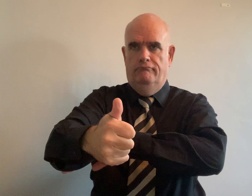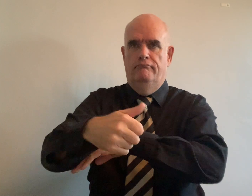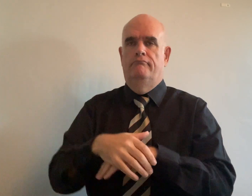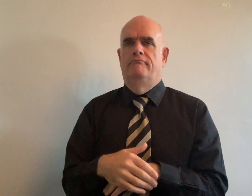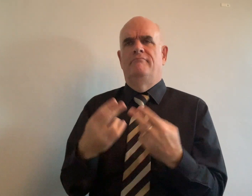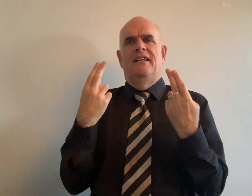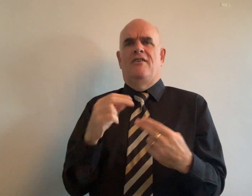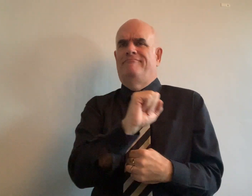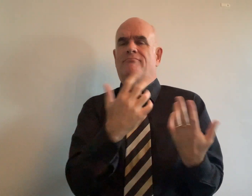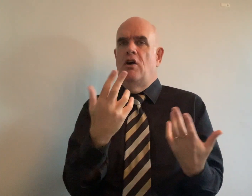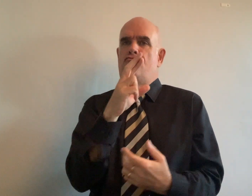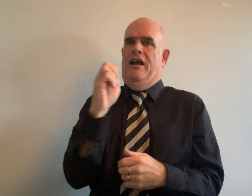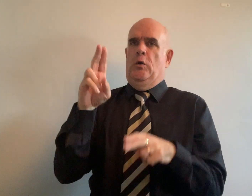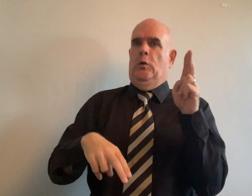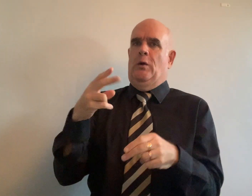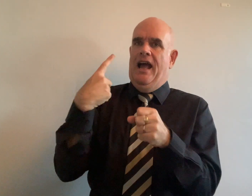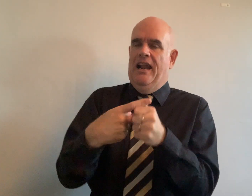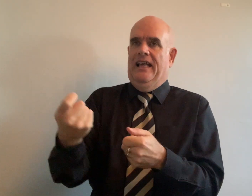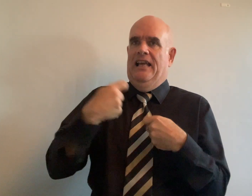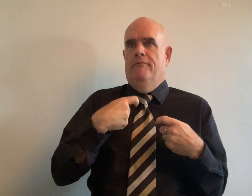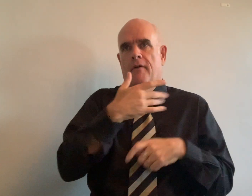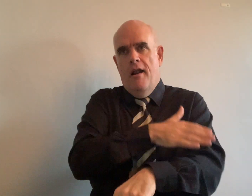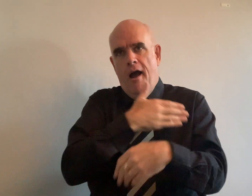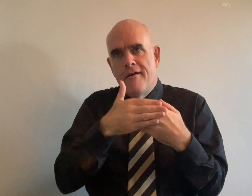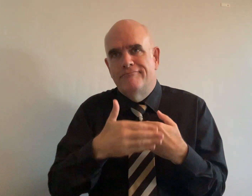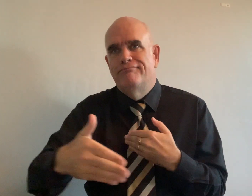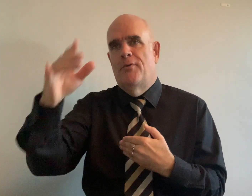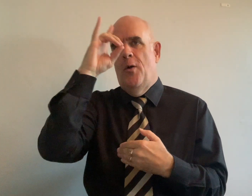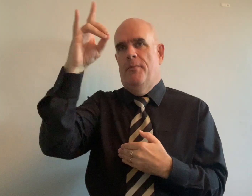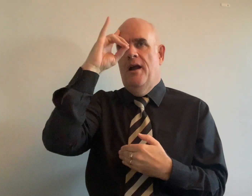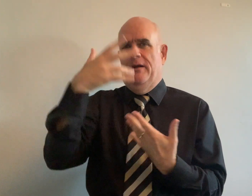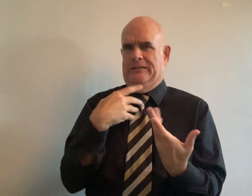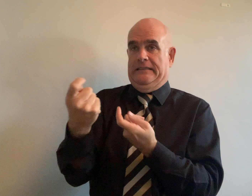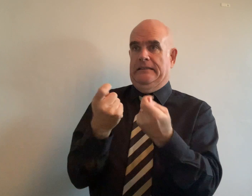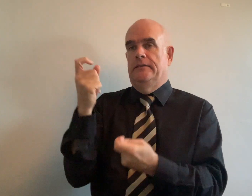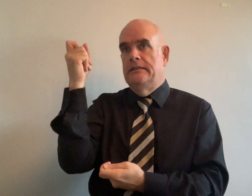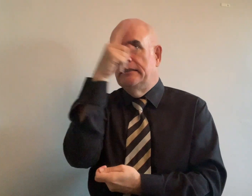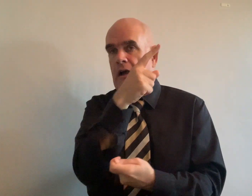transcendence of suffering. Nature in its renewal offers us perennial hope as we